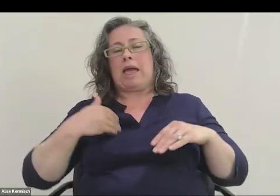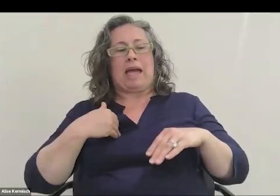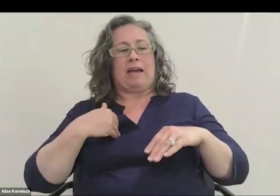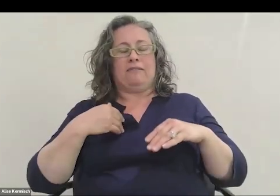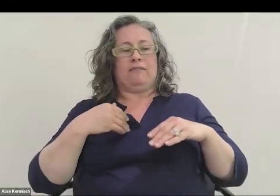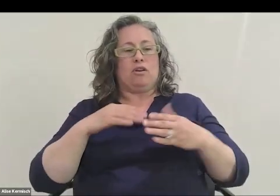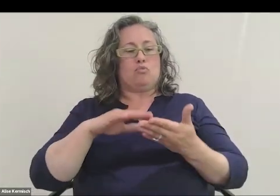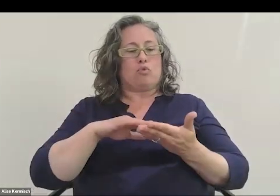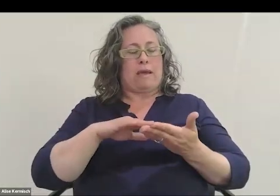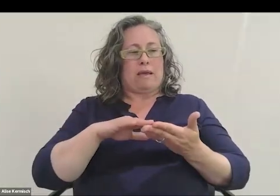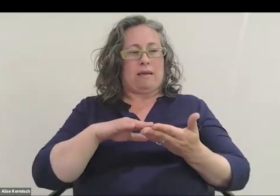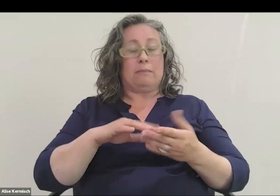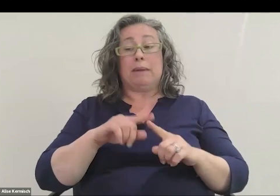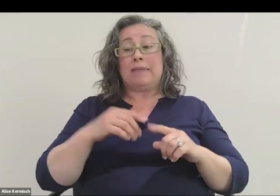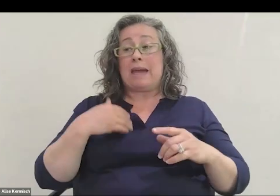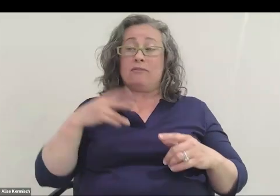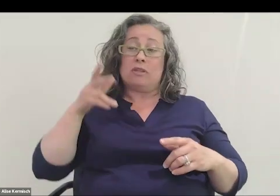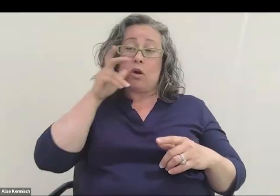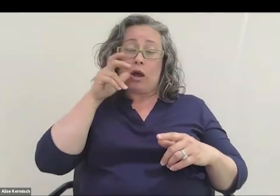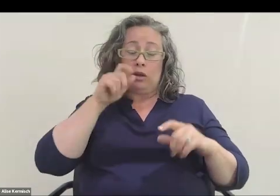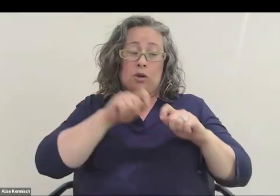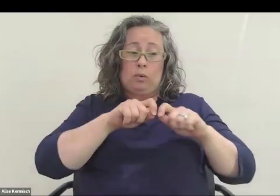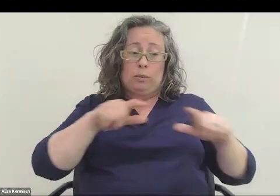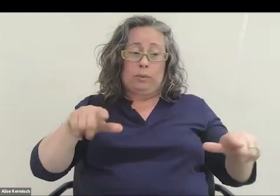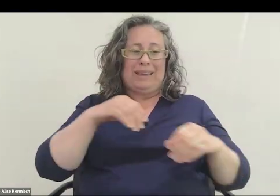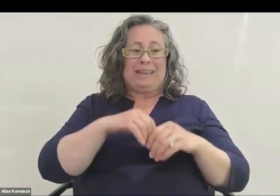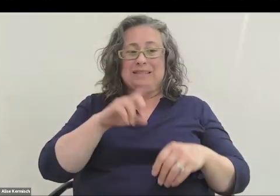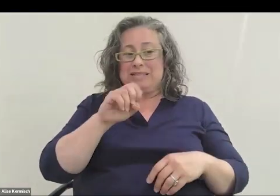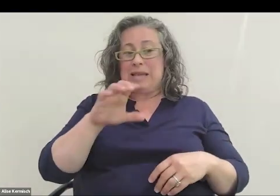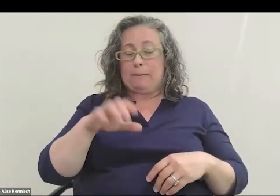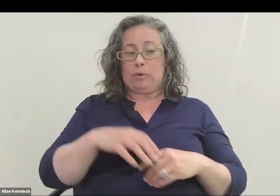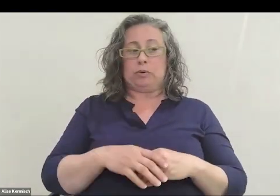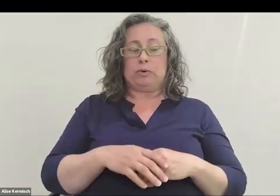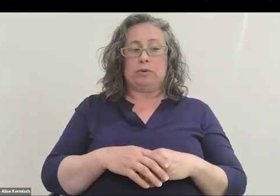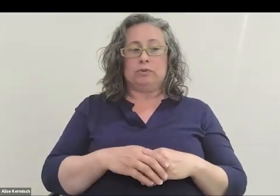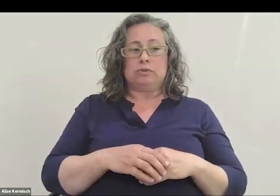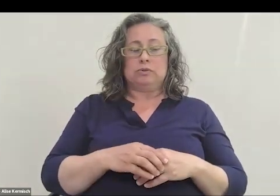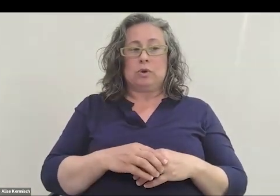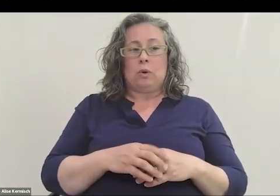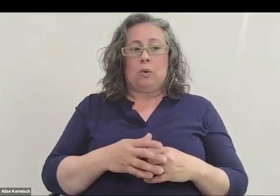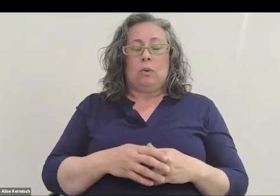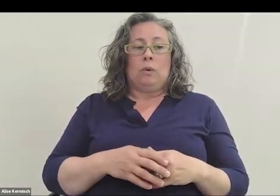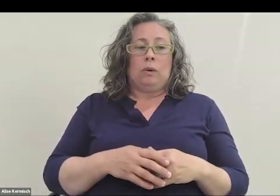They got the audio version out in December. It's going. Part of that was